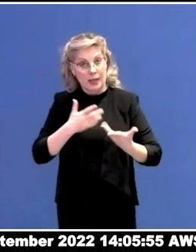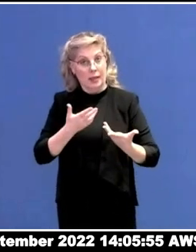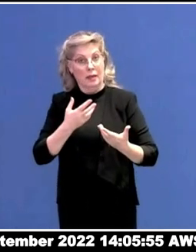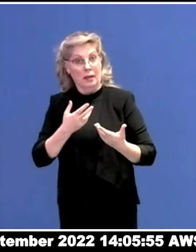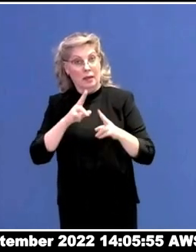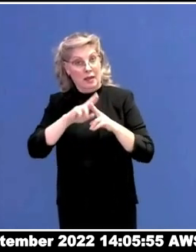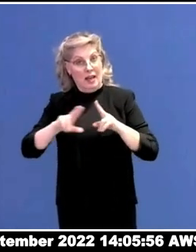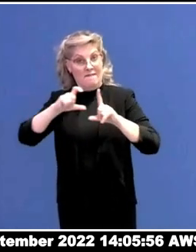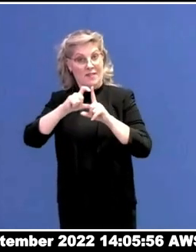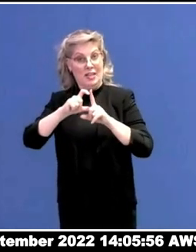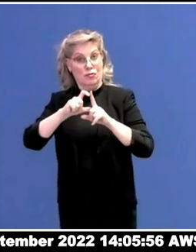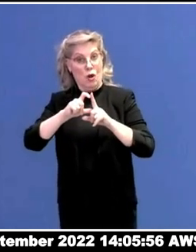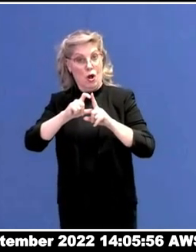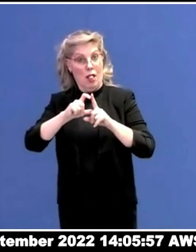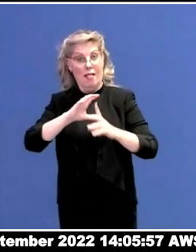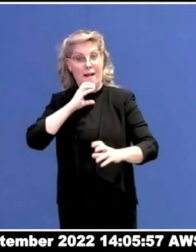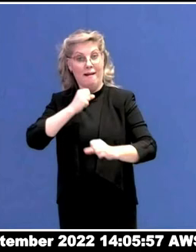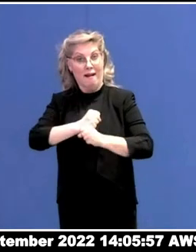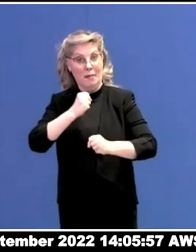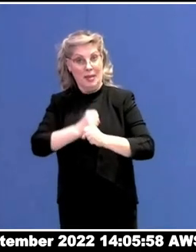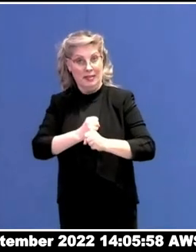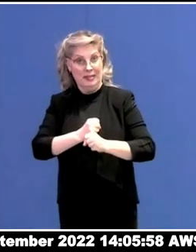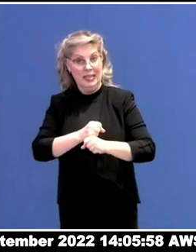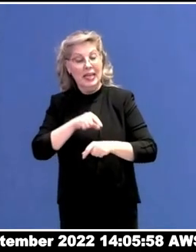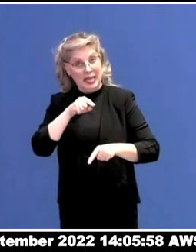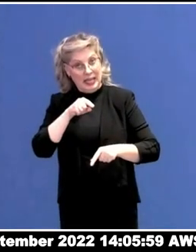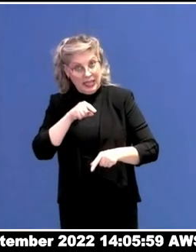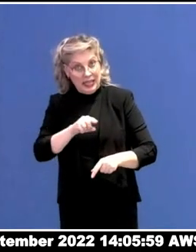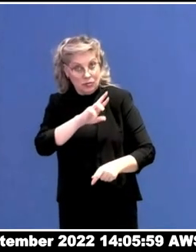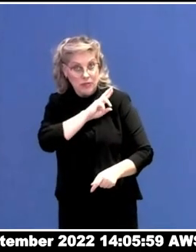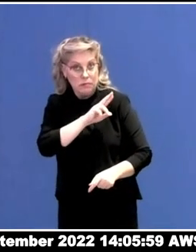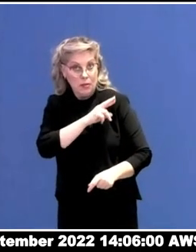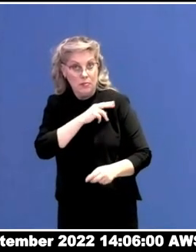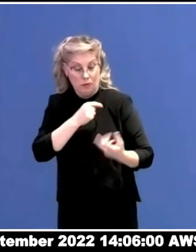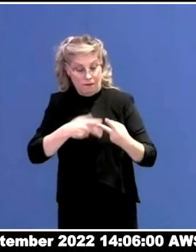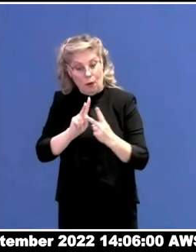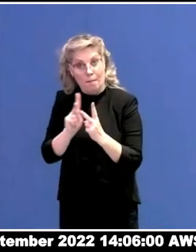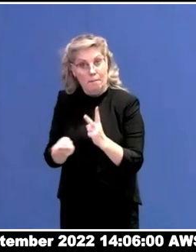accurately, to contribute constructively to this area.